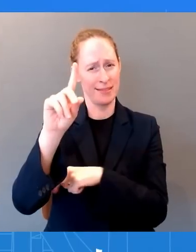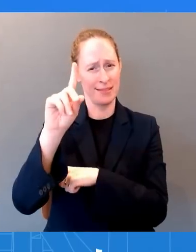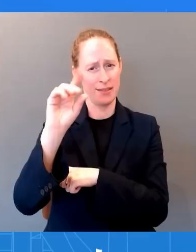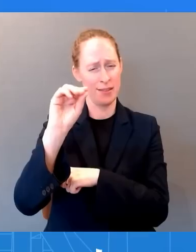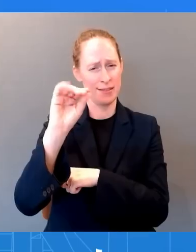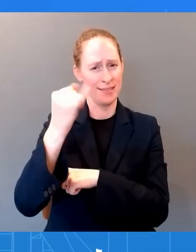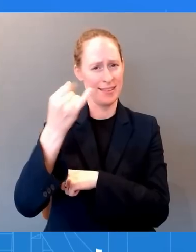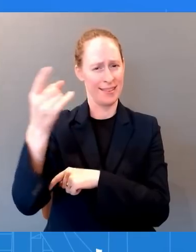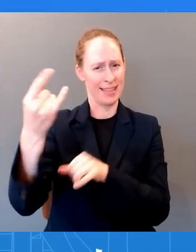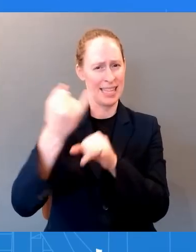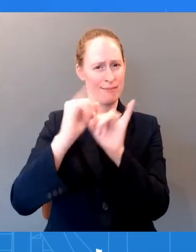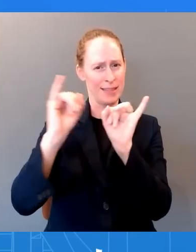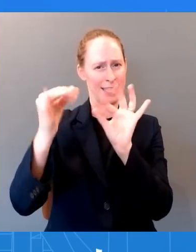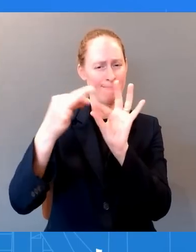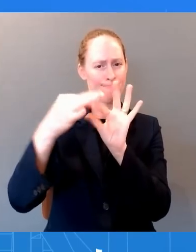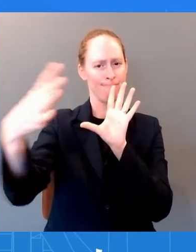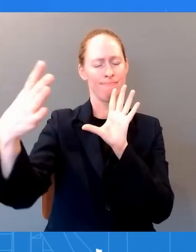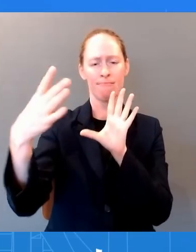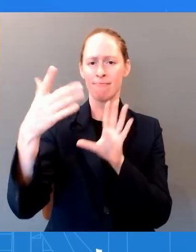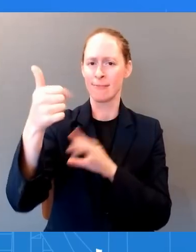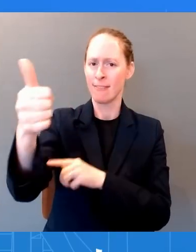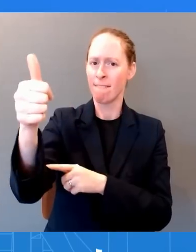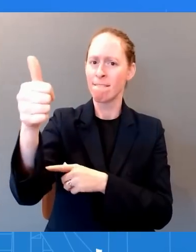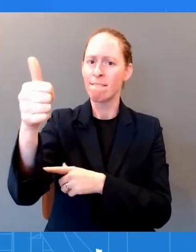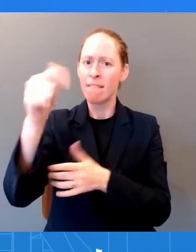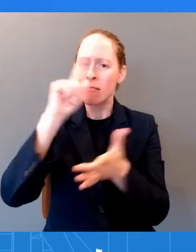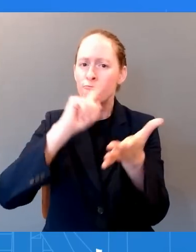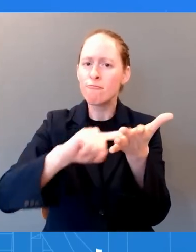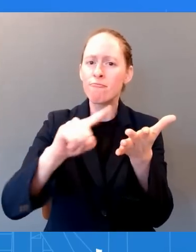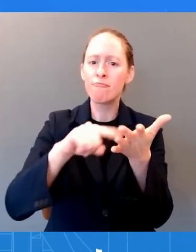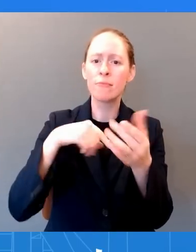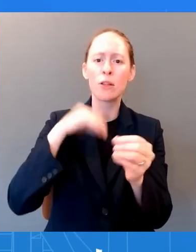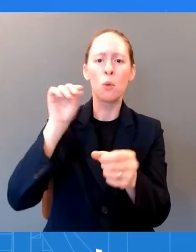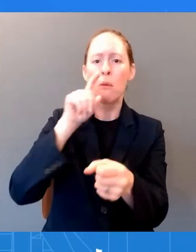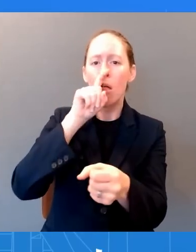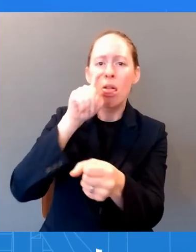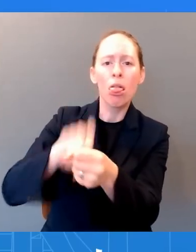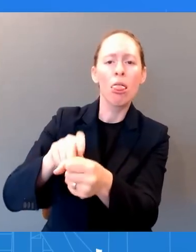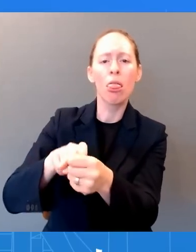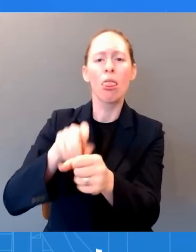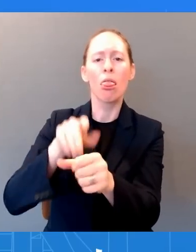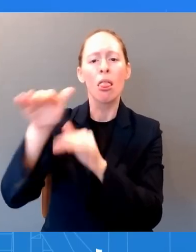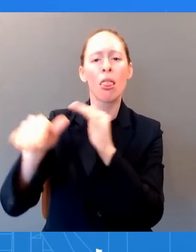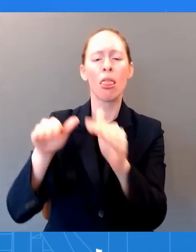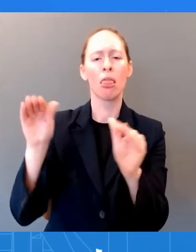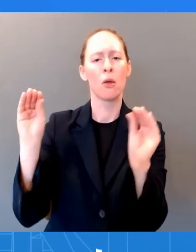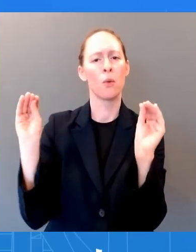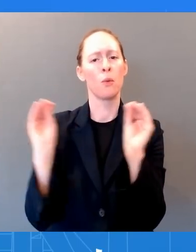that the Department of Justice has. And that is something that the President has been very clear about and is going to continue.